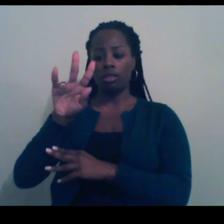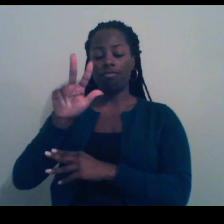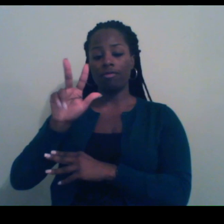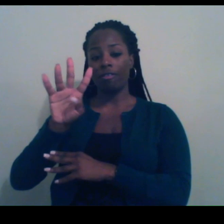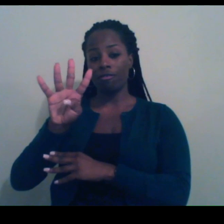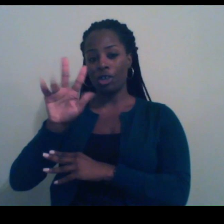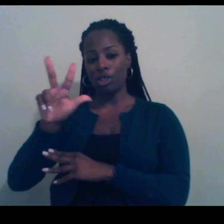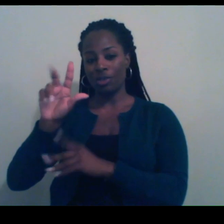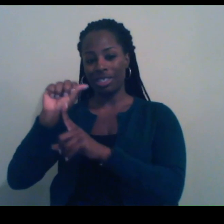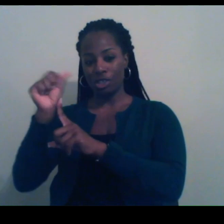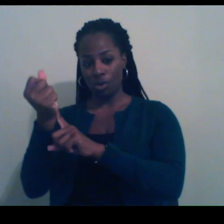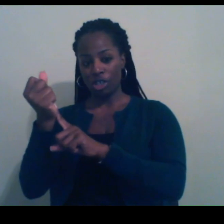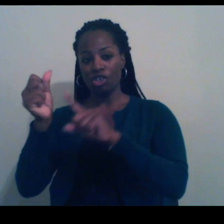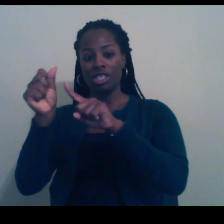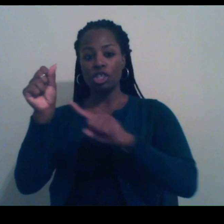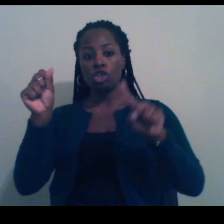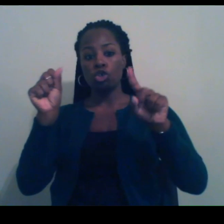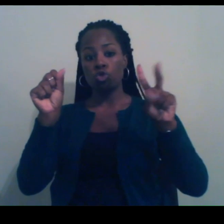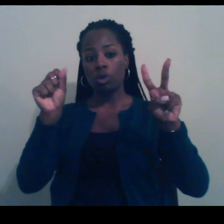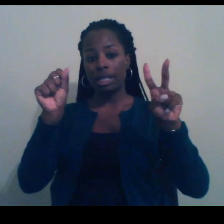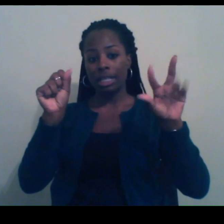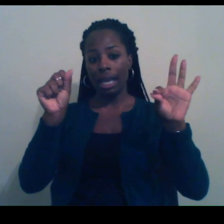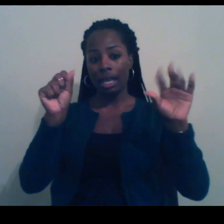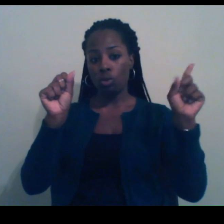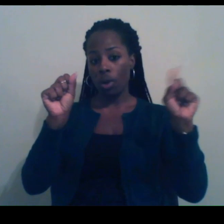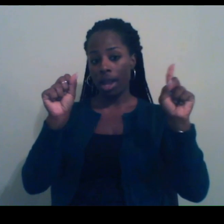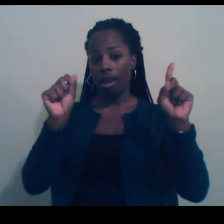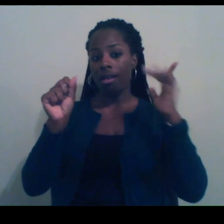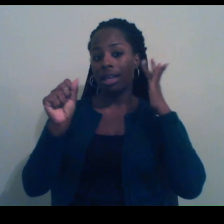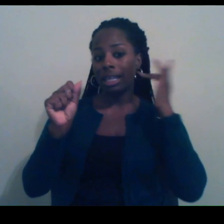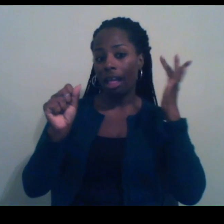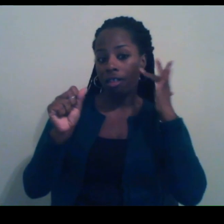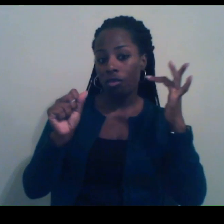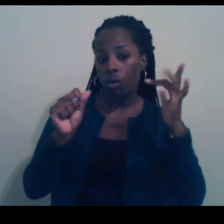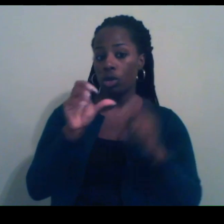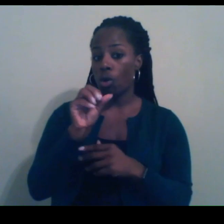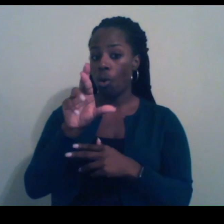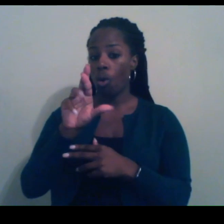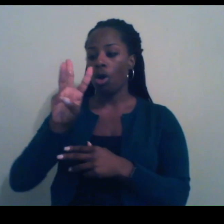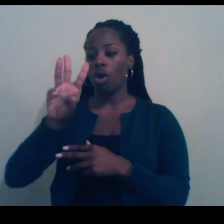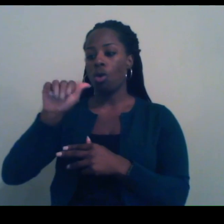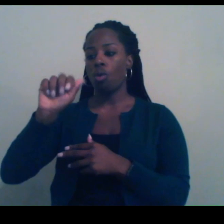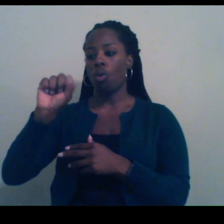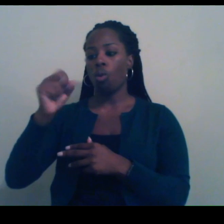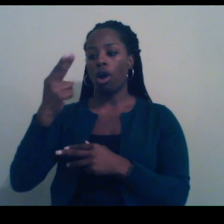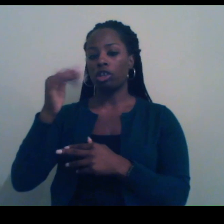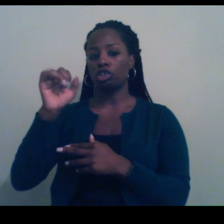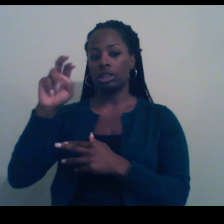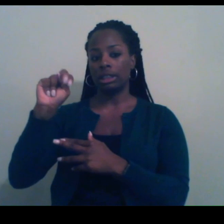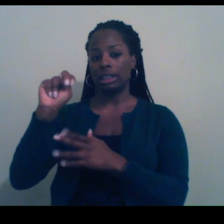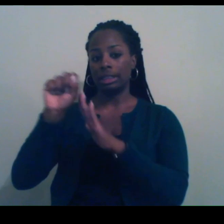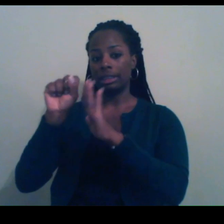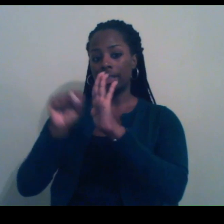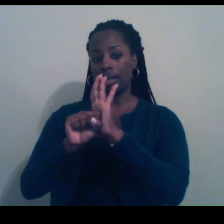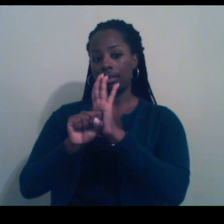Washington State and we have we have communities that are facing...facing what